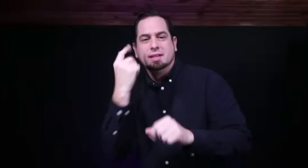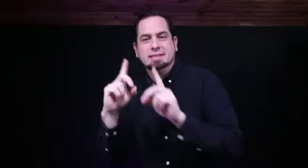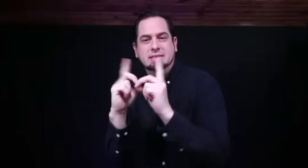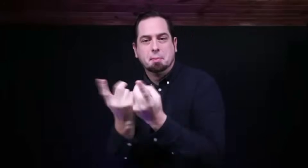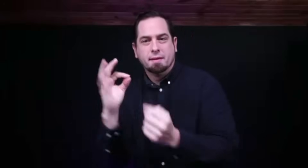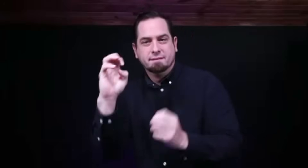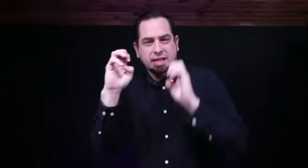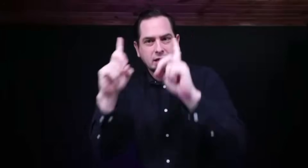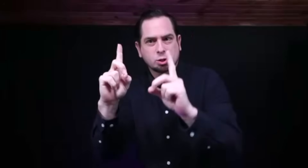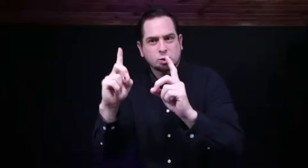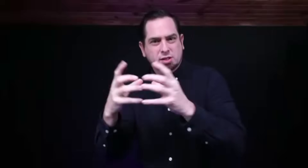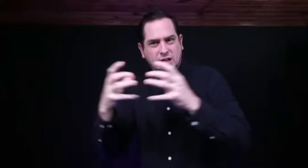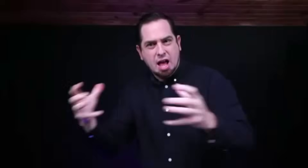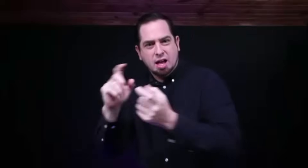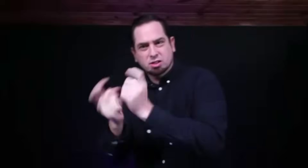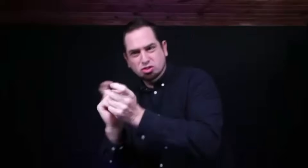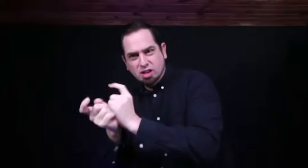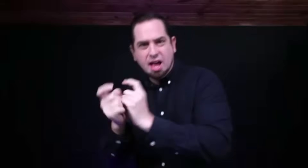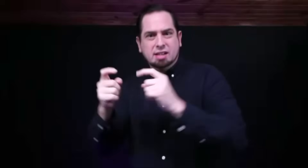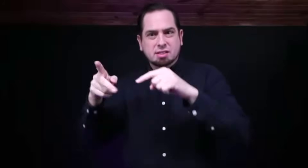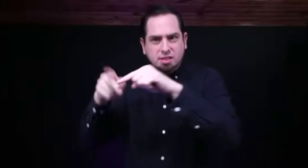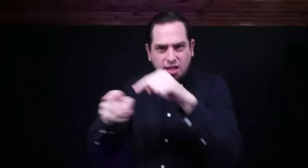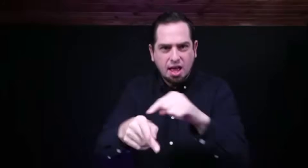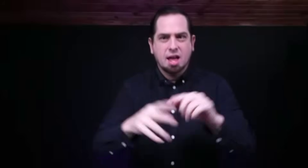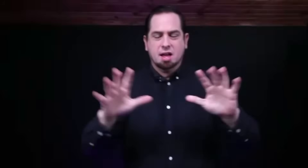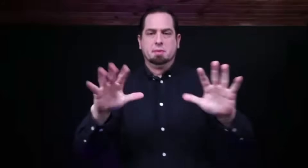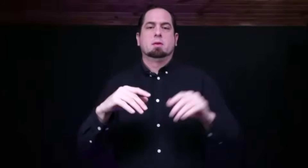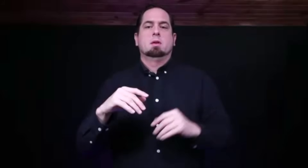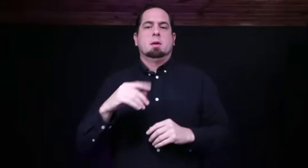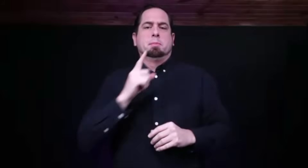However, the Department of Education is undergoing many changes and cuts.